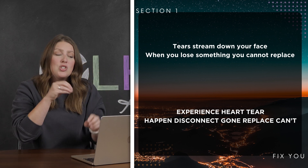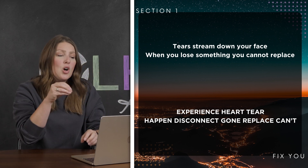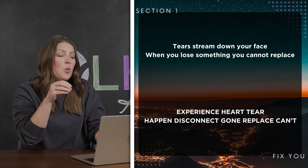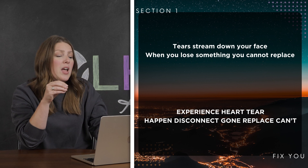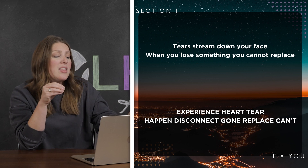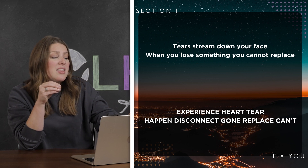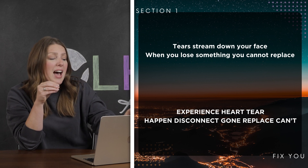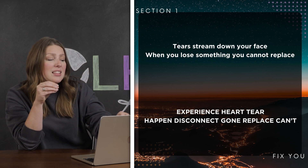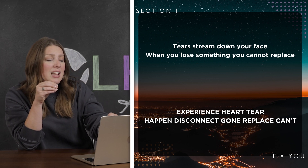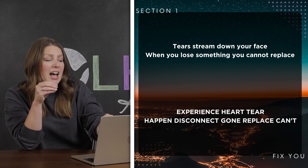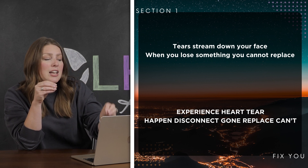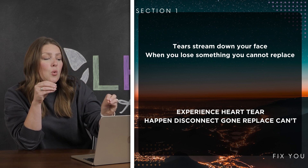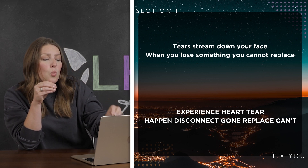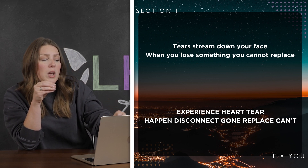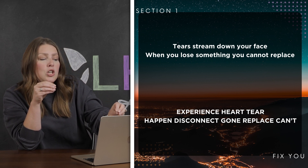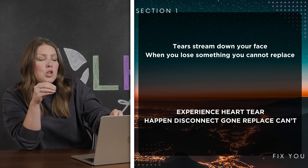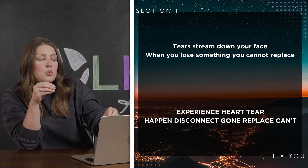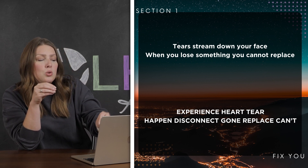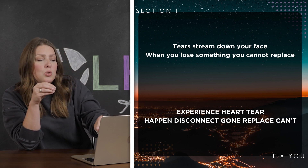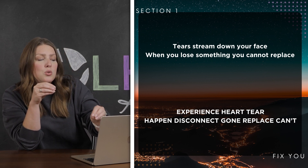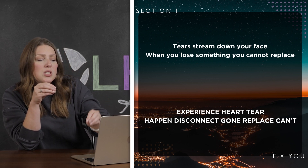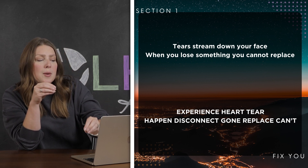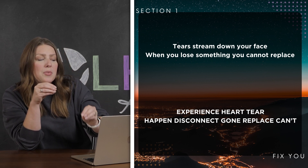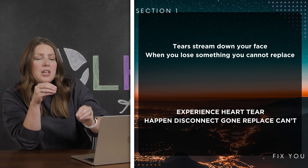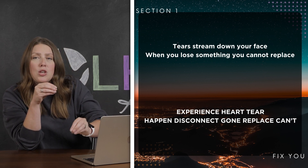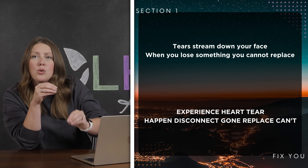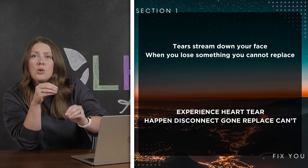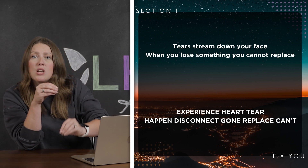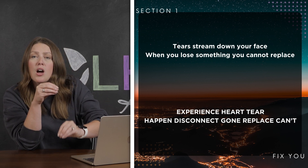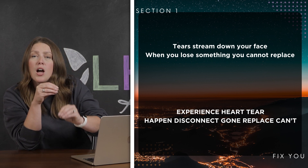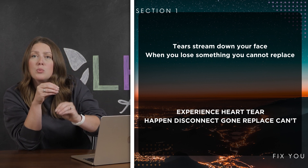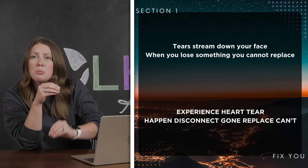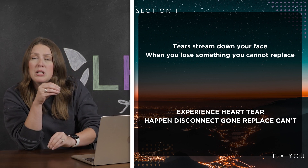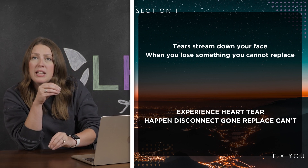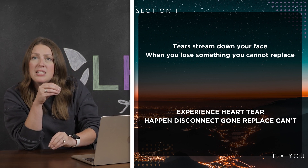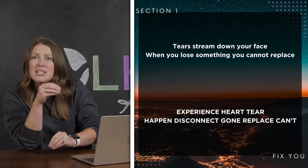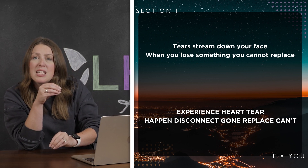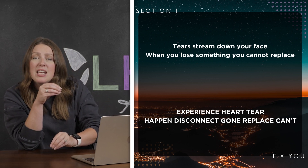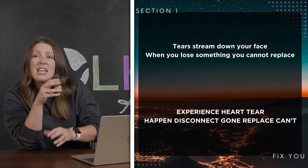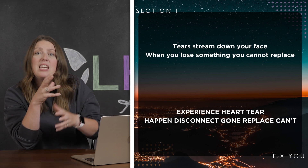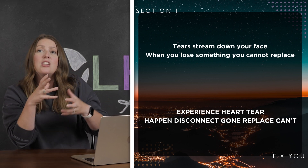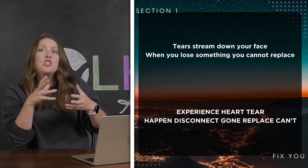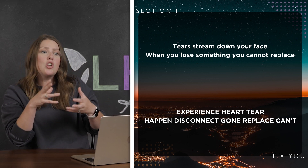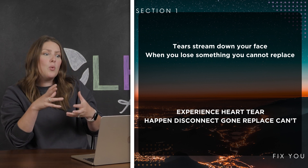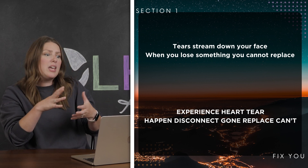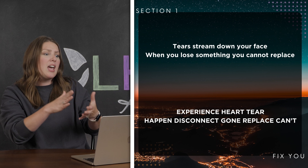so, that line, “when you lose something you cannot replace”. It is showing.